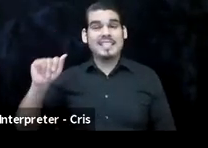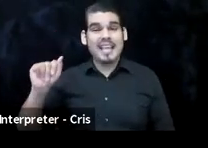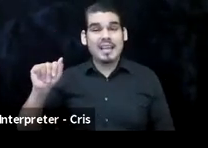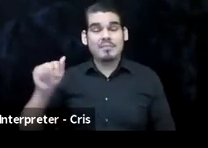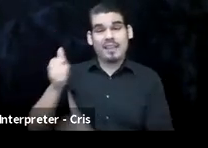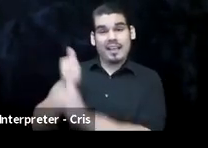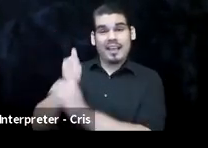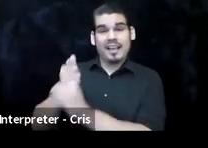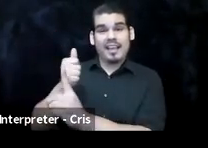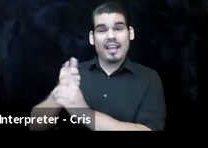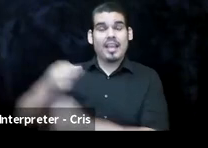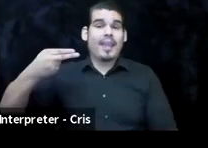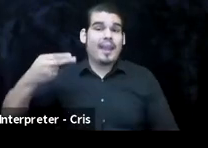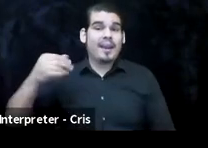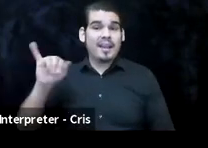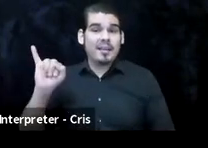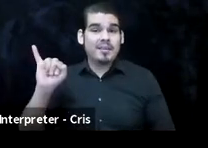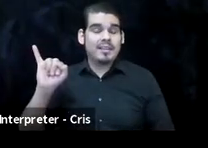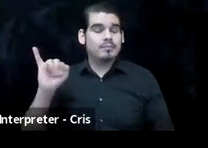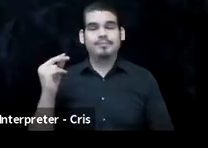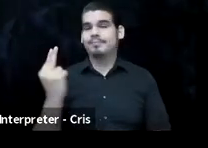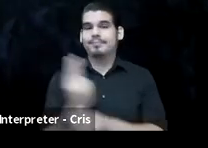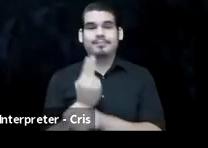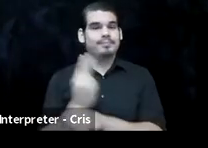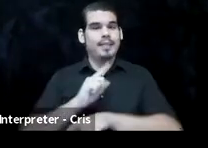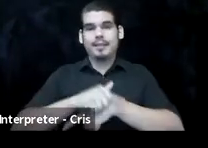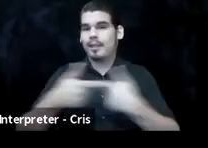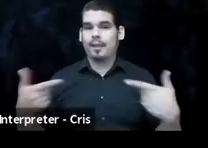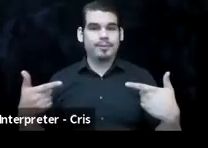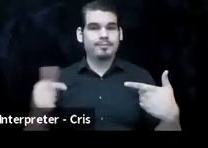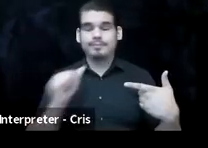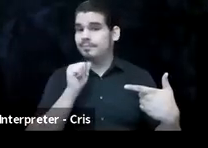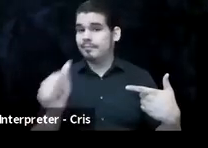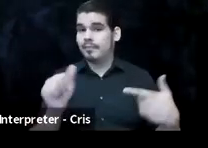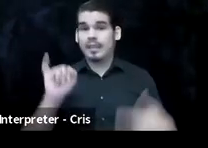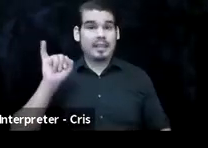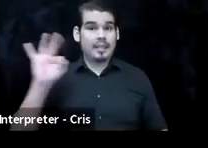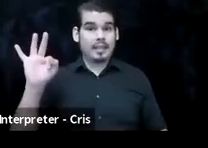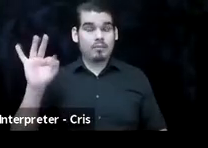RAD Region II: Is you don't think it's right don't say it's better yet it's better left unsaid, rather than saying it after all.